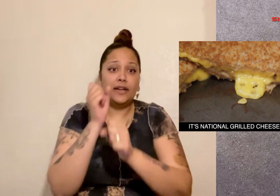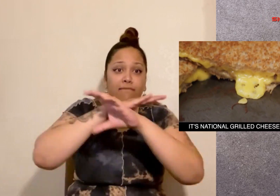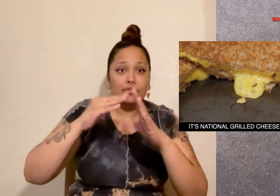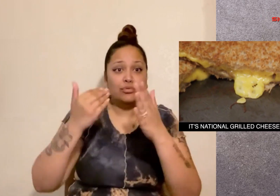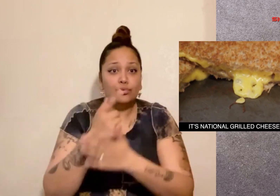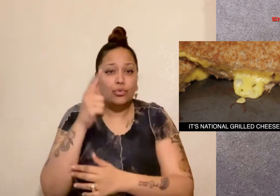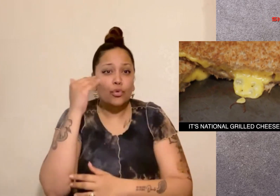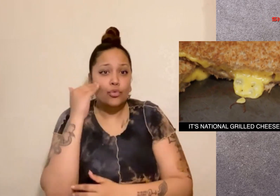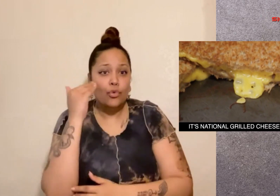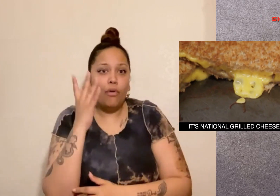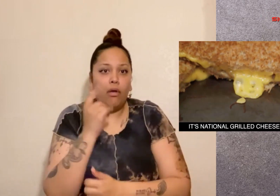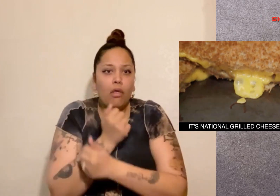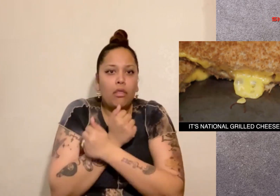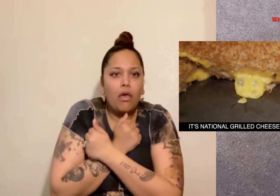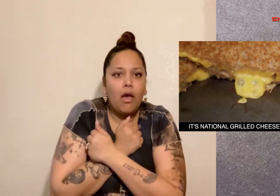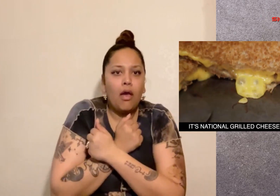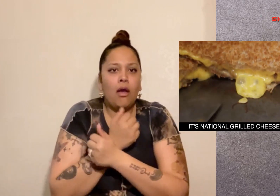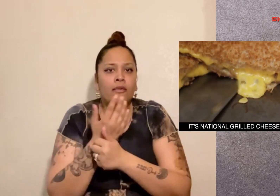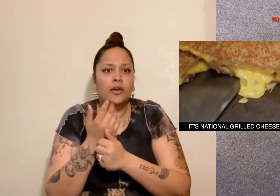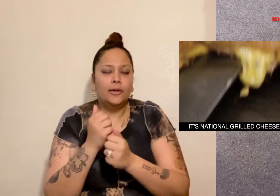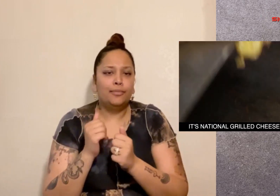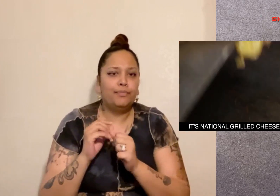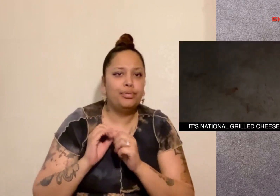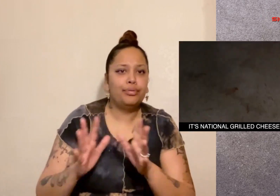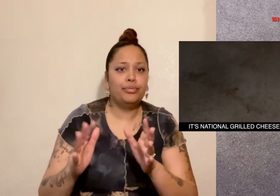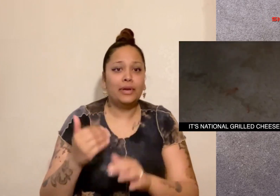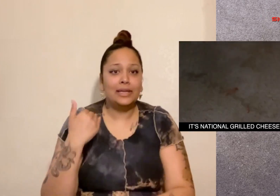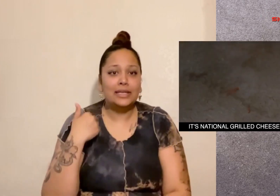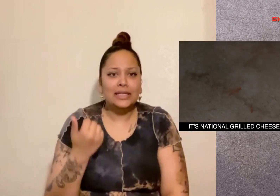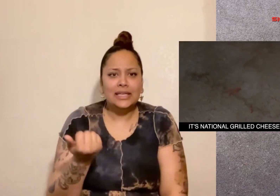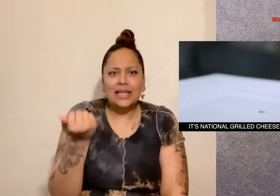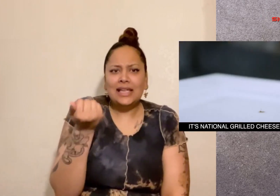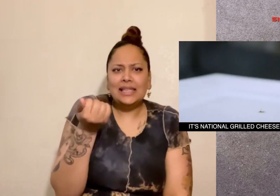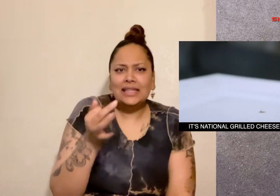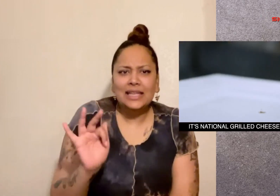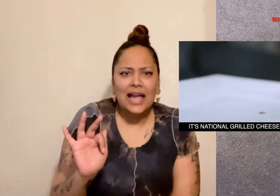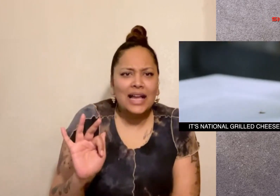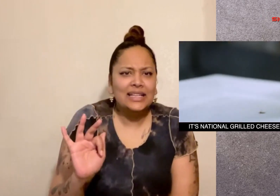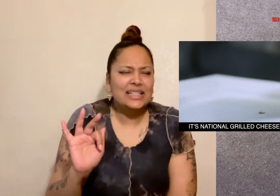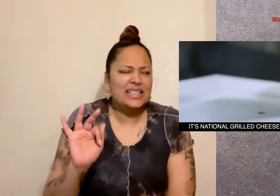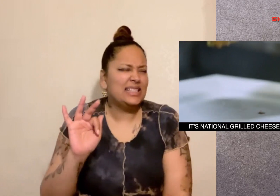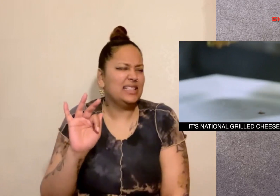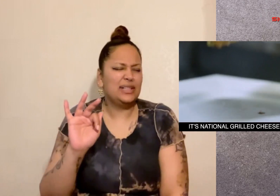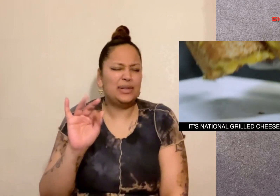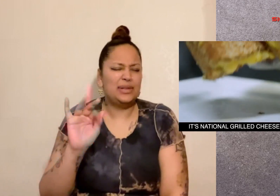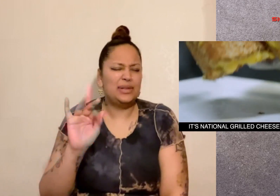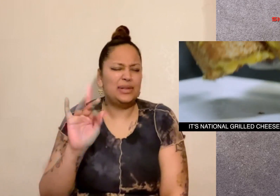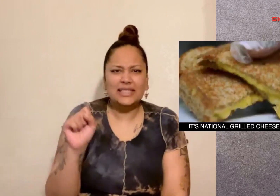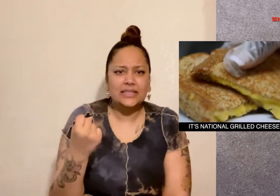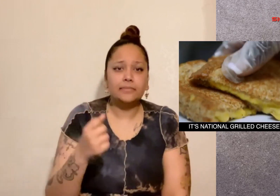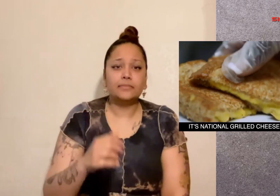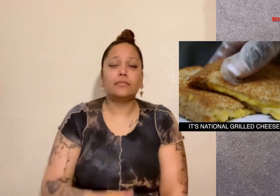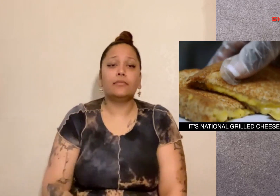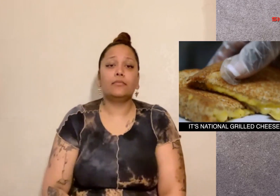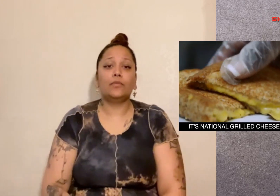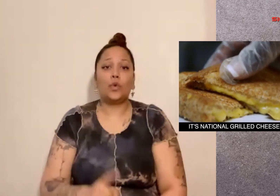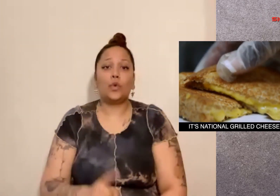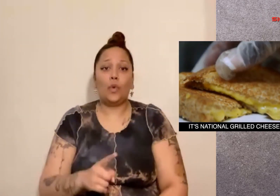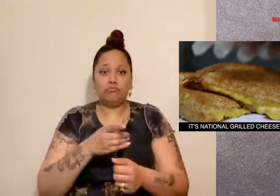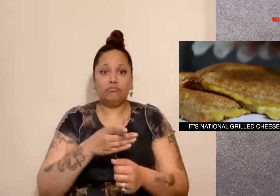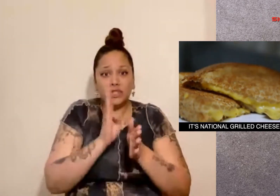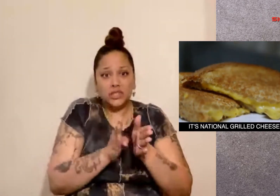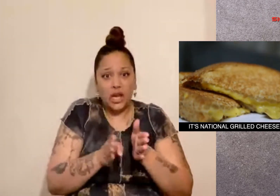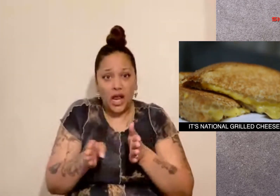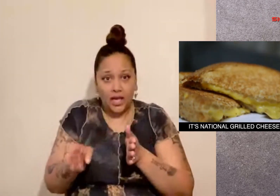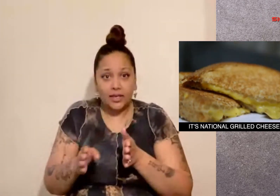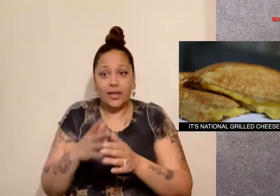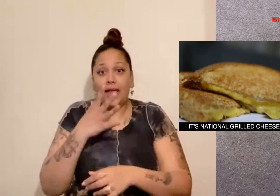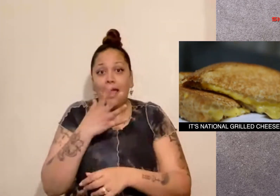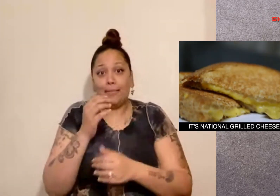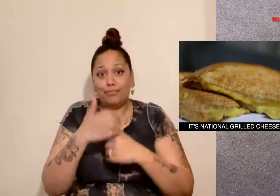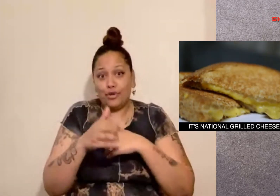you know and love originated in the 1920s when sliced bread and American cheese became